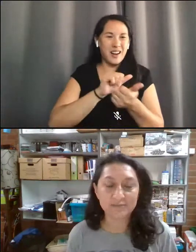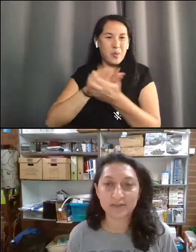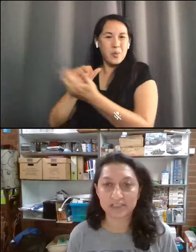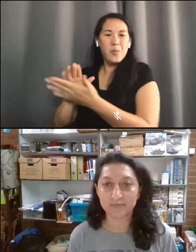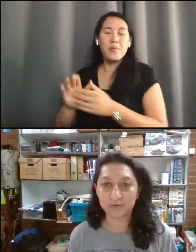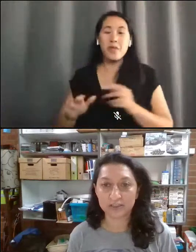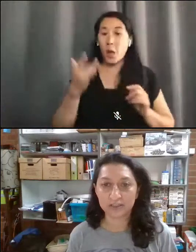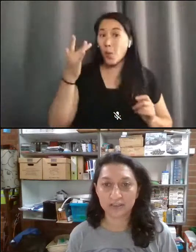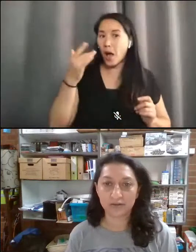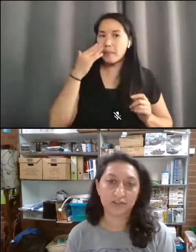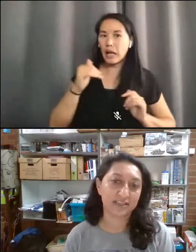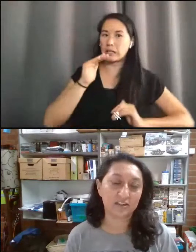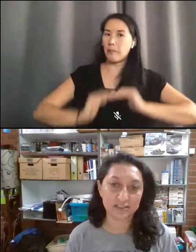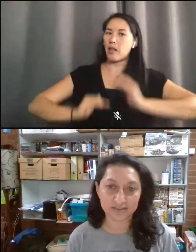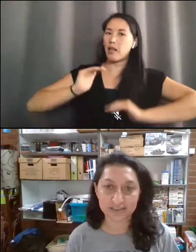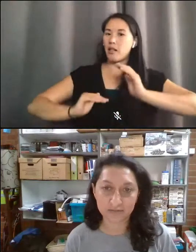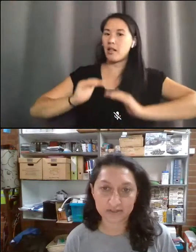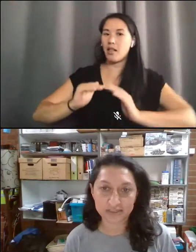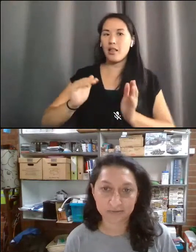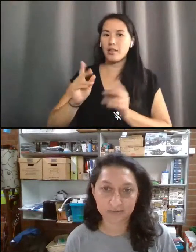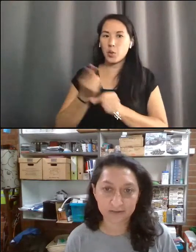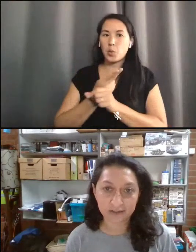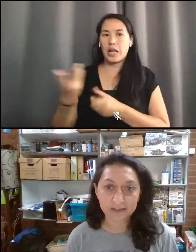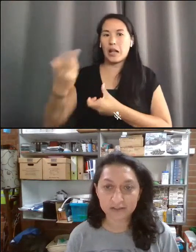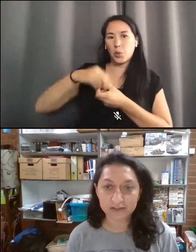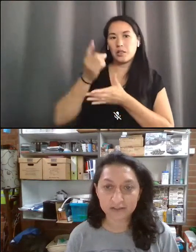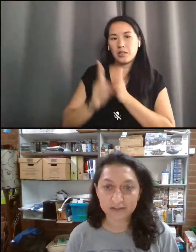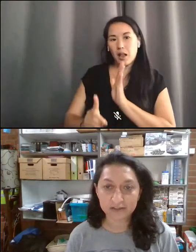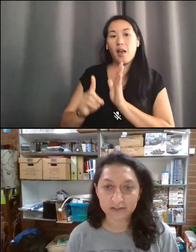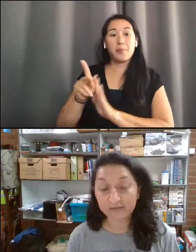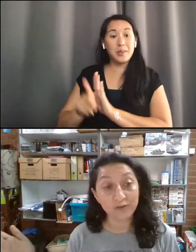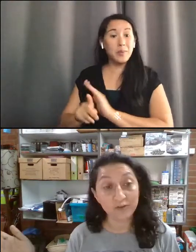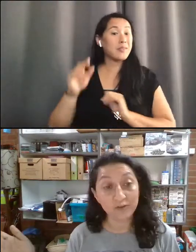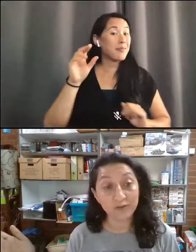is because it's built using inclusive design principles so if it wasn't for people with